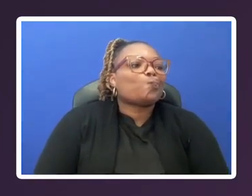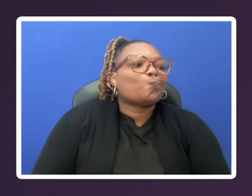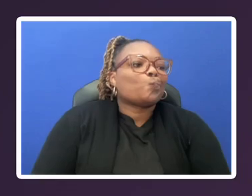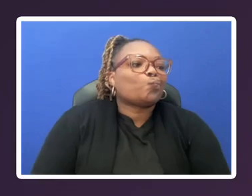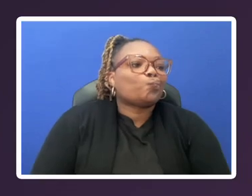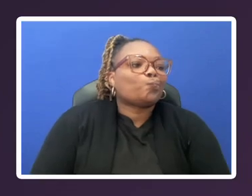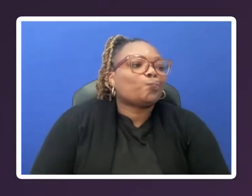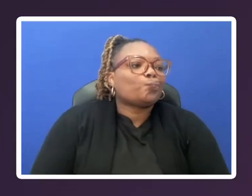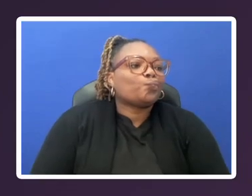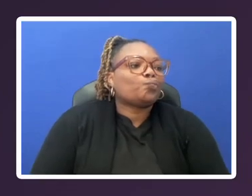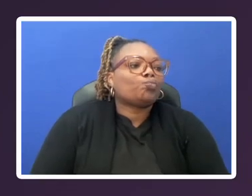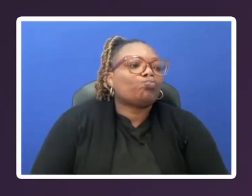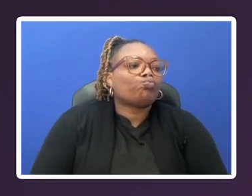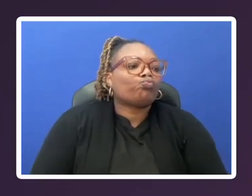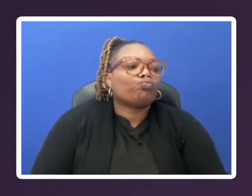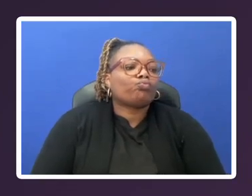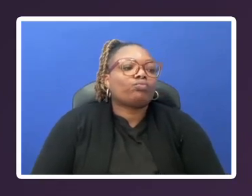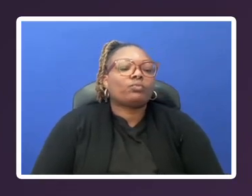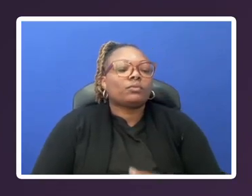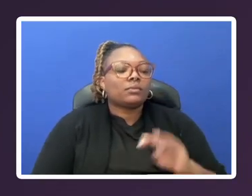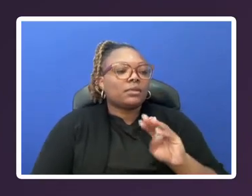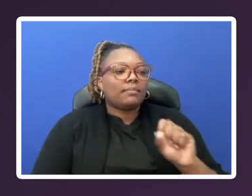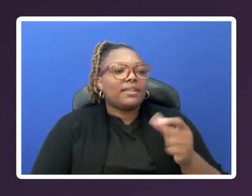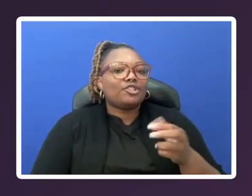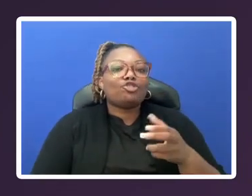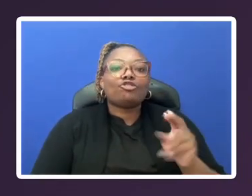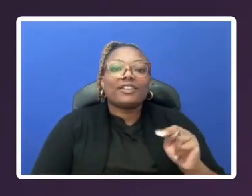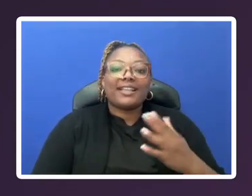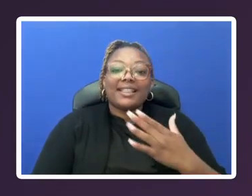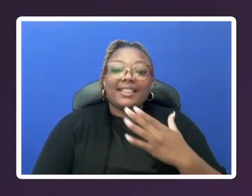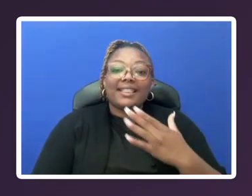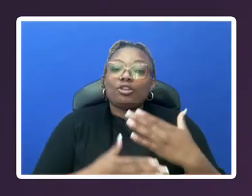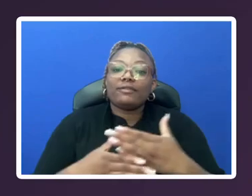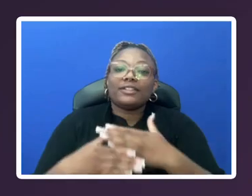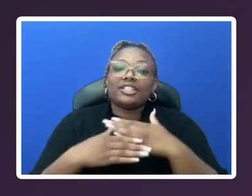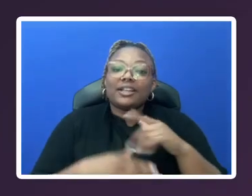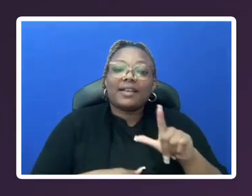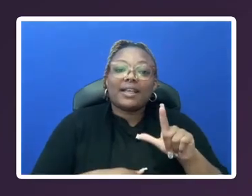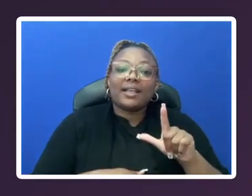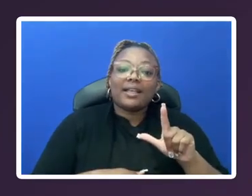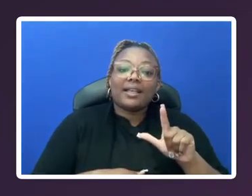Ms. Grene, thank you again for sharing Famiya and Leticia's story and how your students are